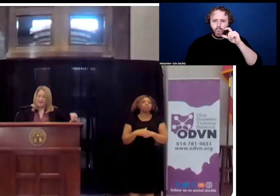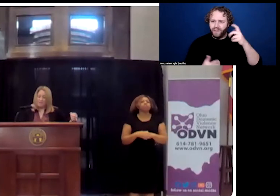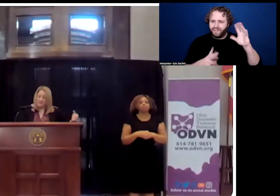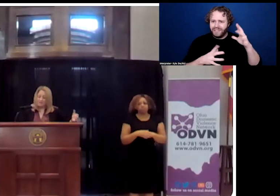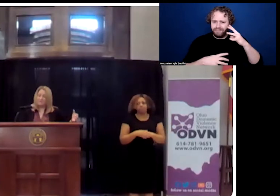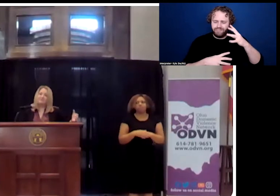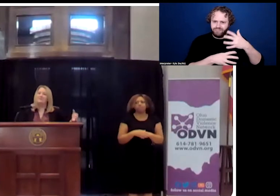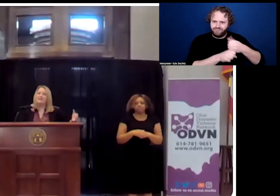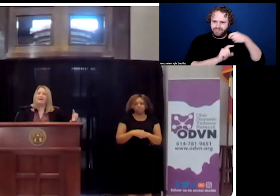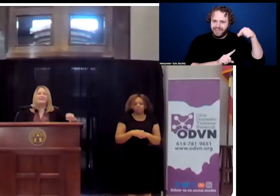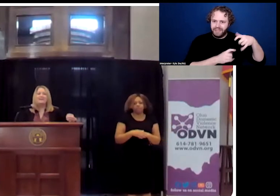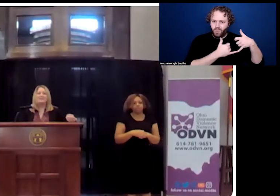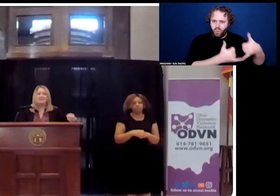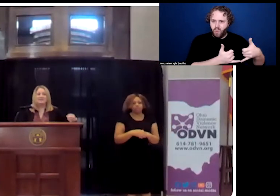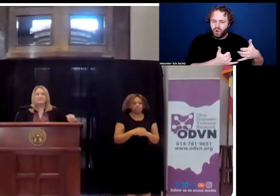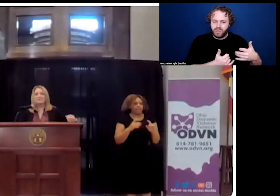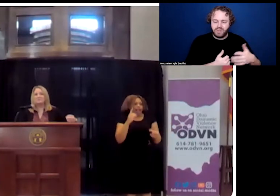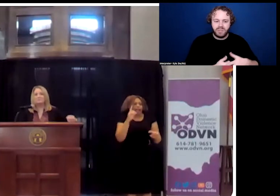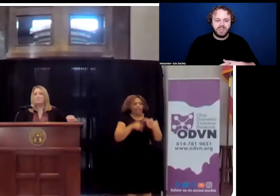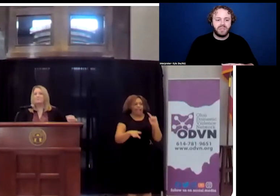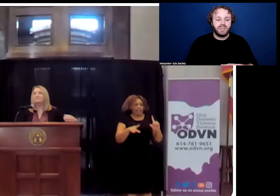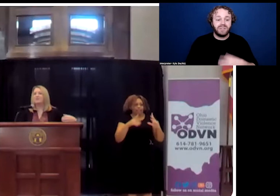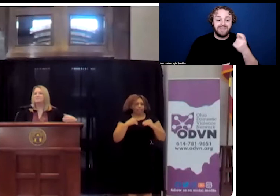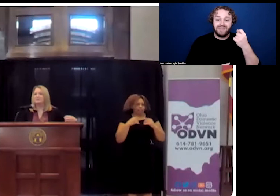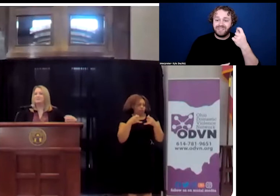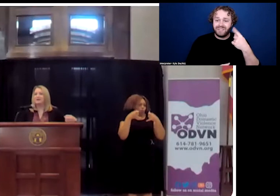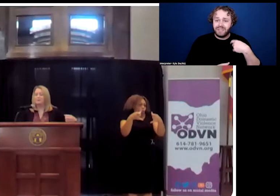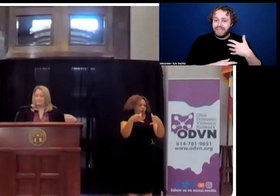However, I can't accept this award for just myself.